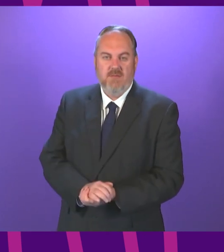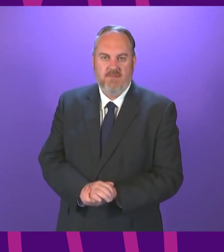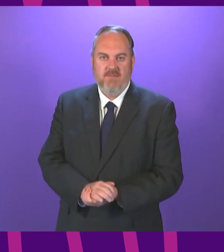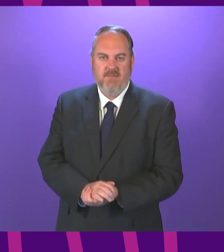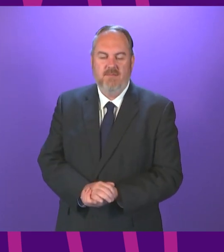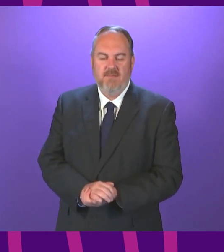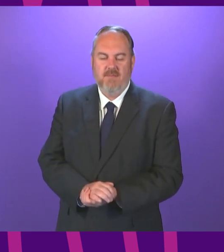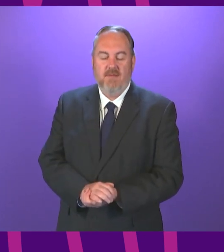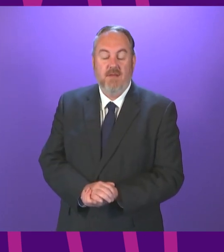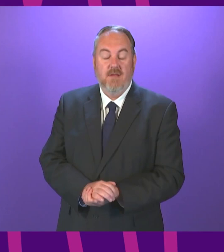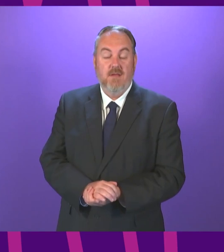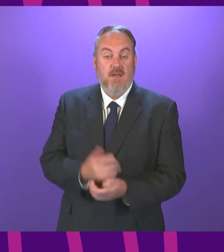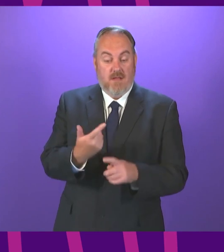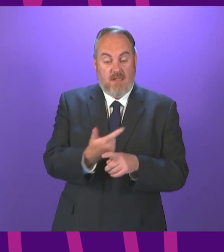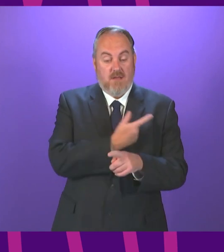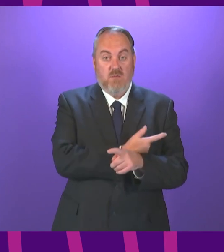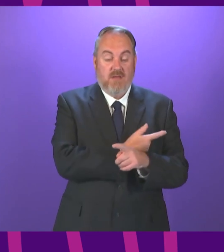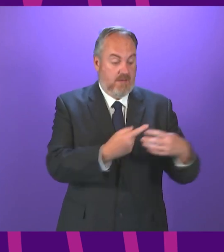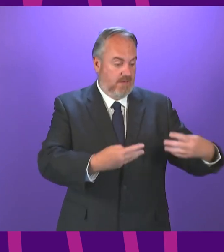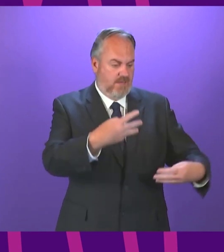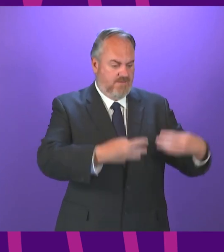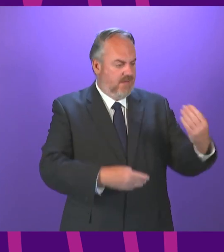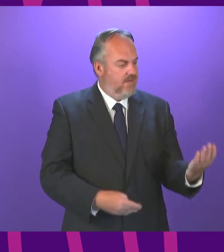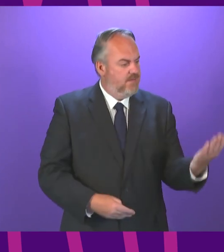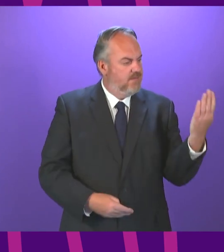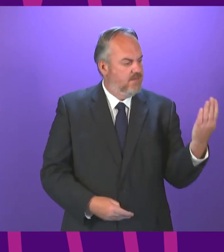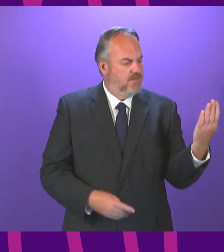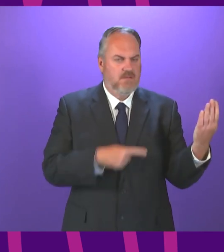Figures last week showed that test and protect is failing to meet the World Health Organization’s